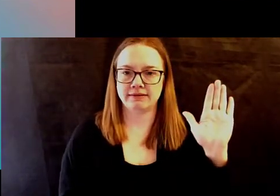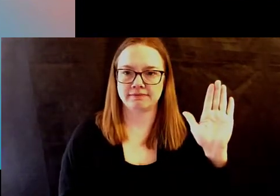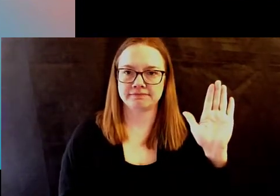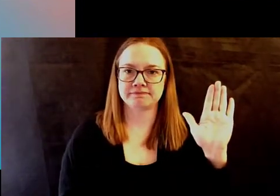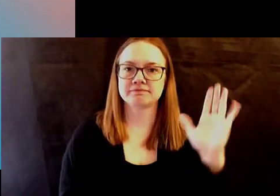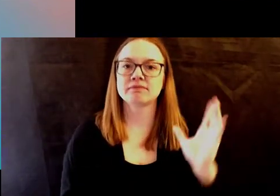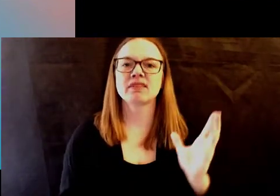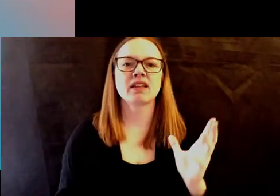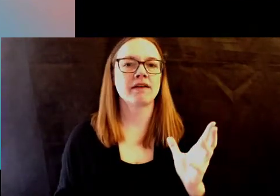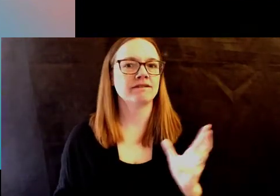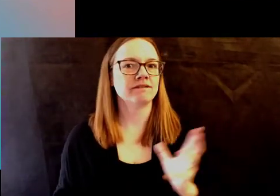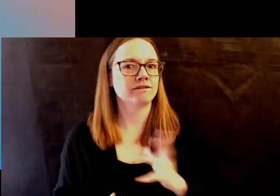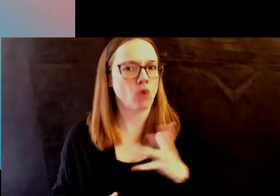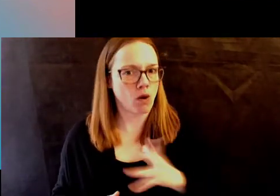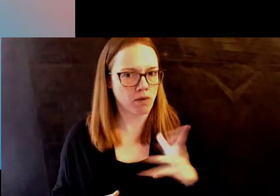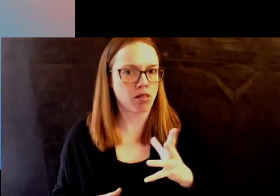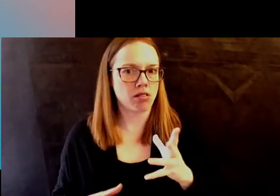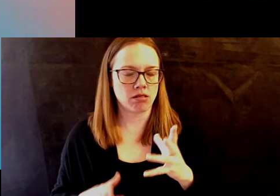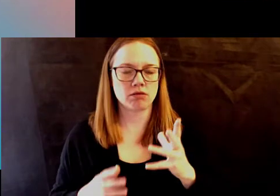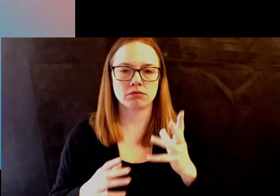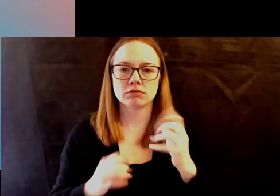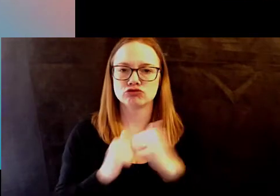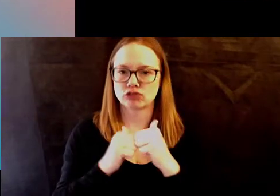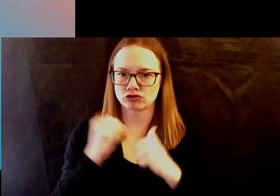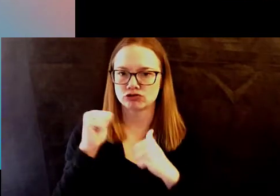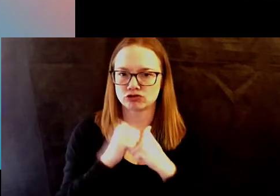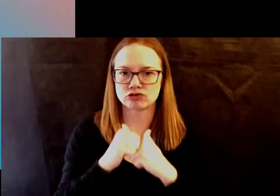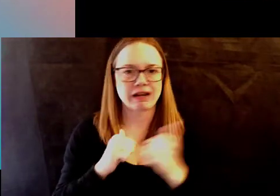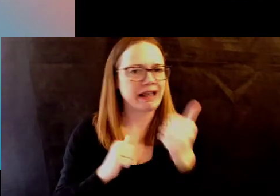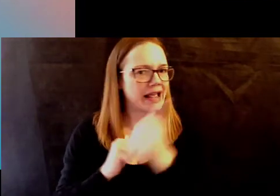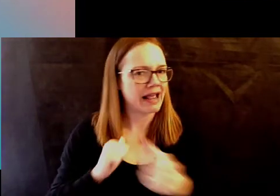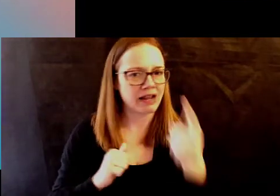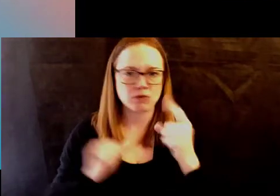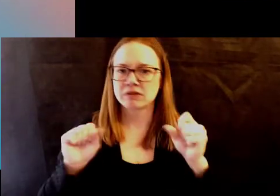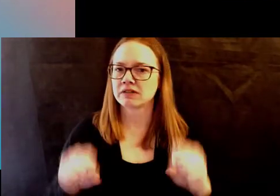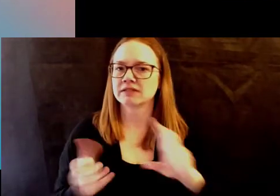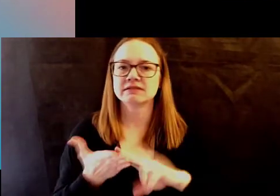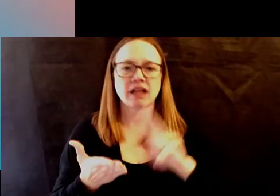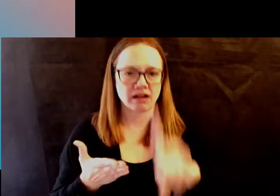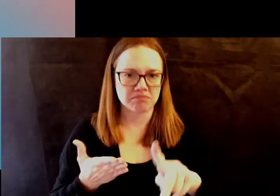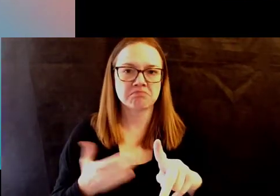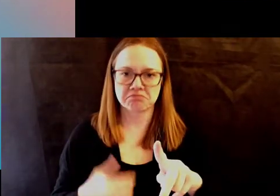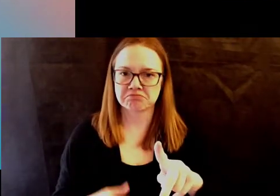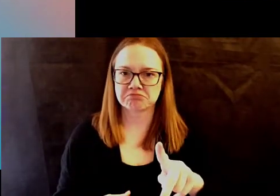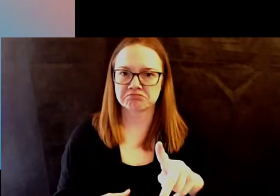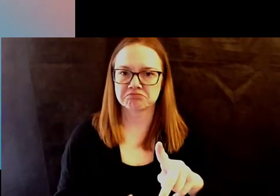engagement where anyone can sign up and come and be part of a specific issue.